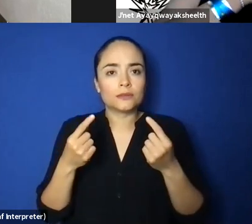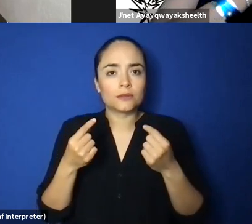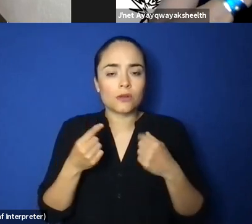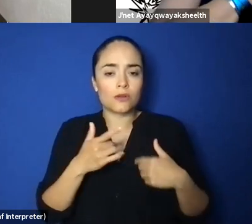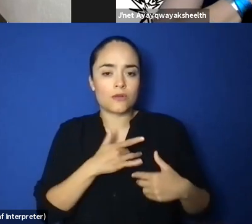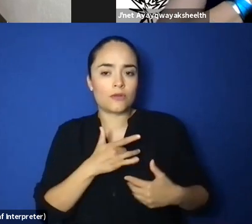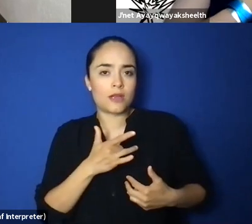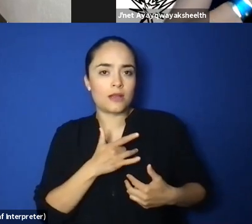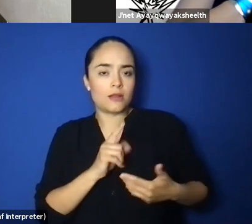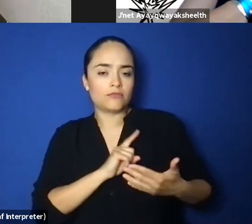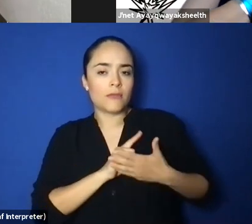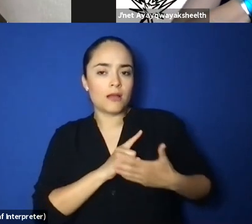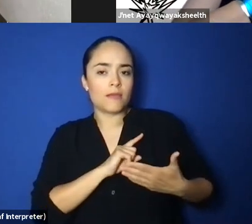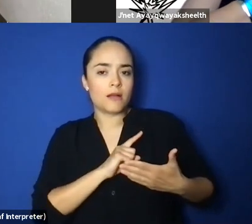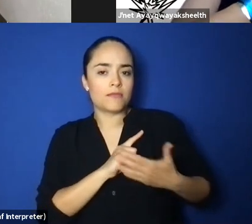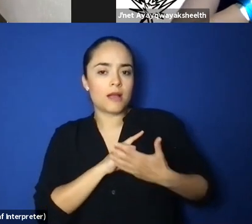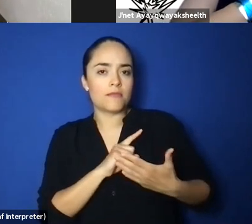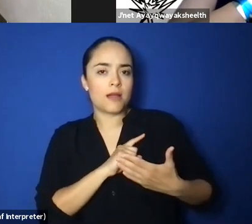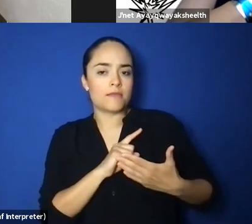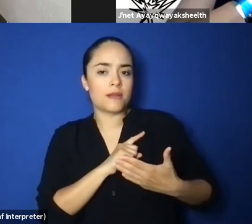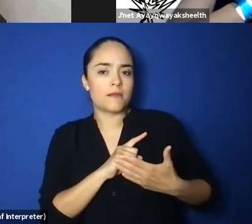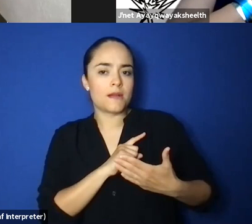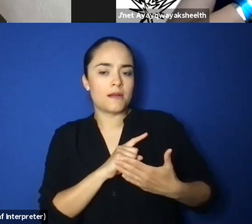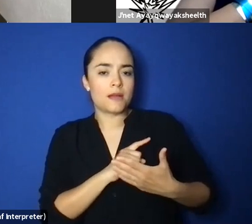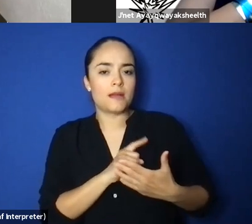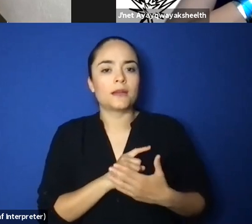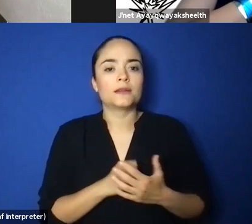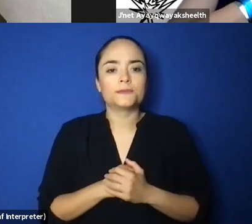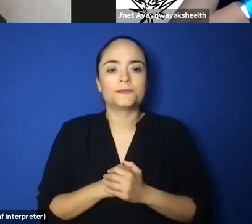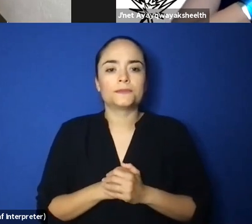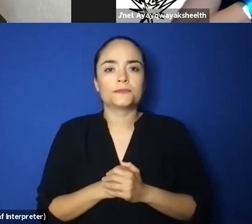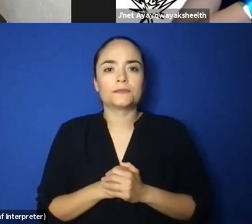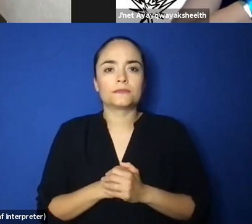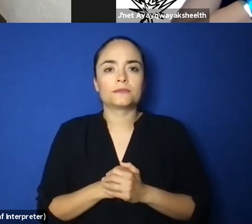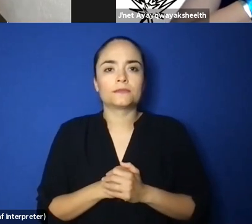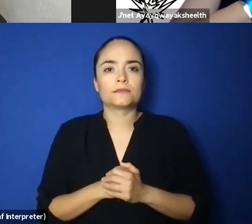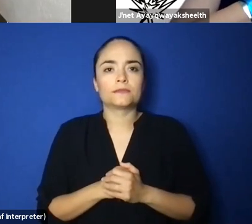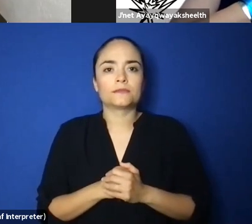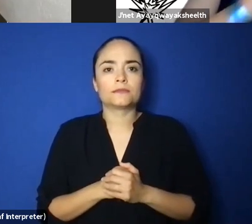feel that movement, and when we teach, my partner and I -- when we're teaching other people to start dancing,